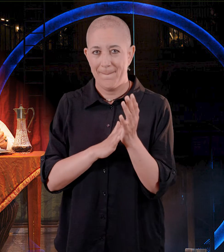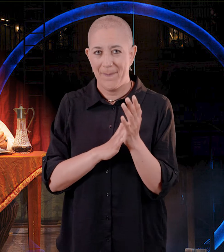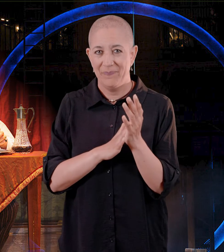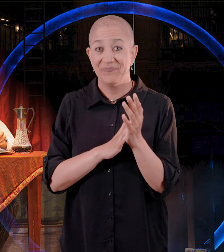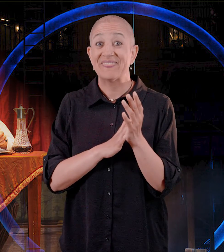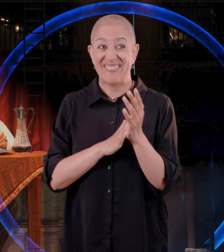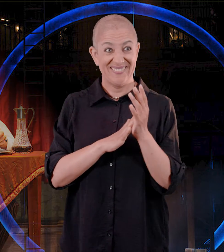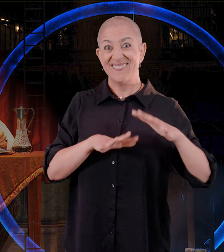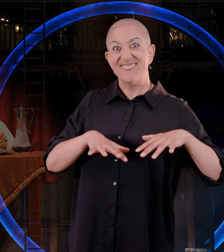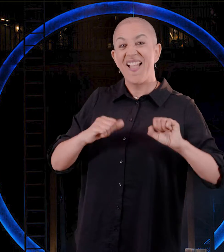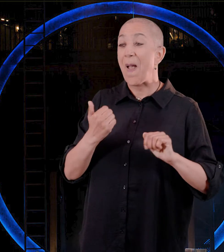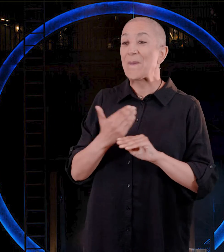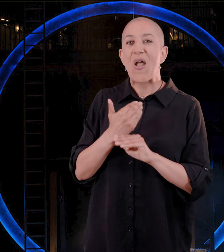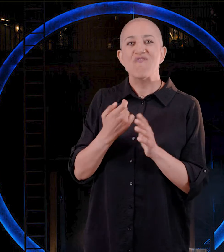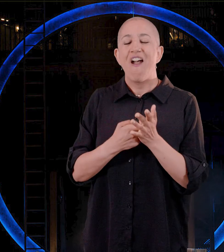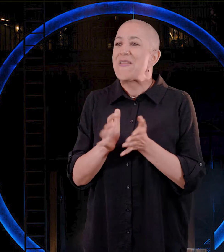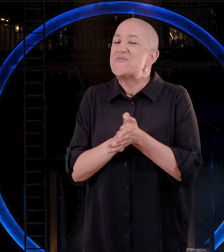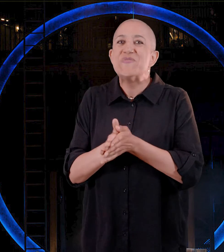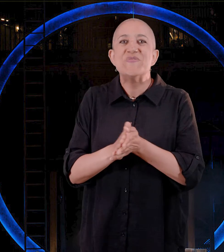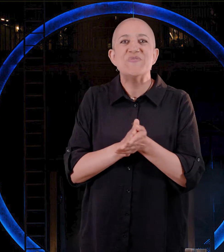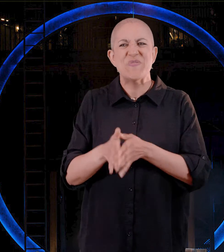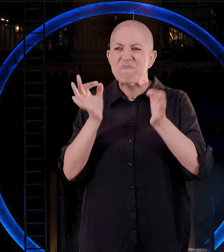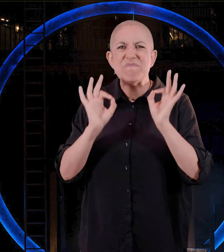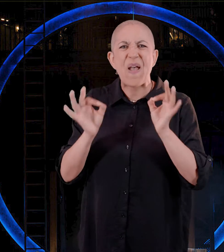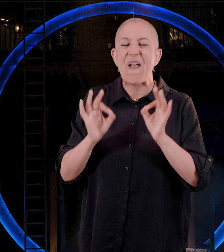At first, the job seems perfect